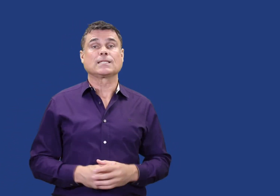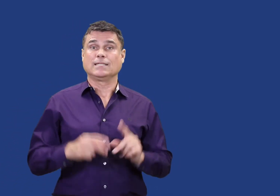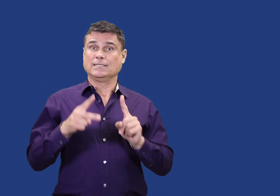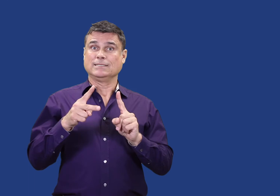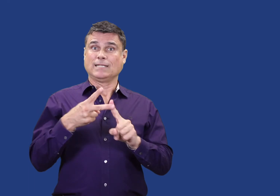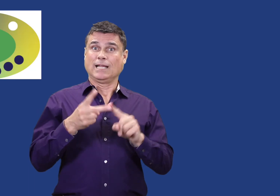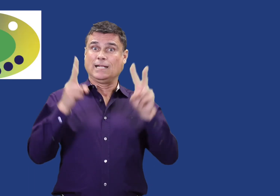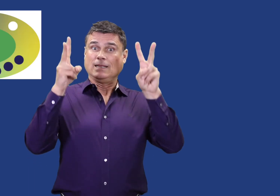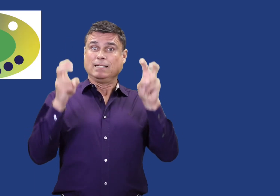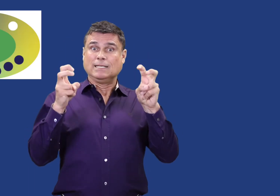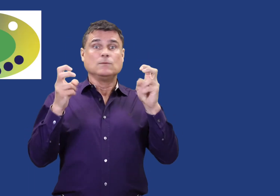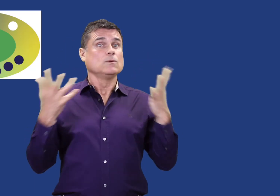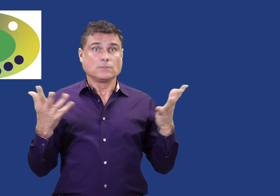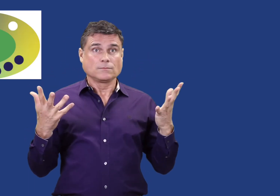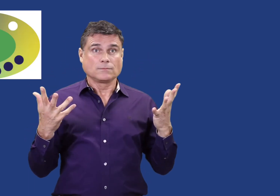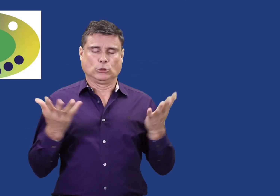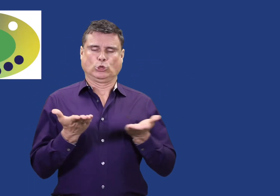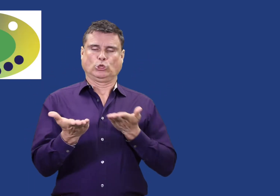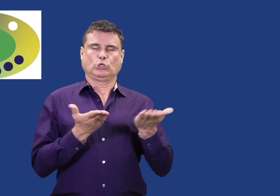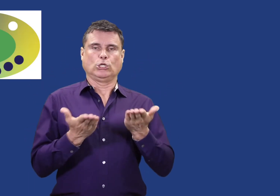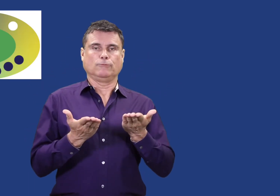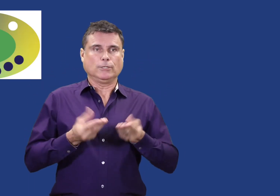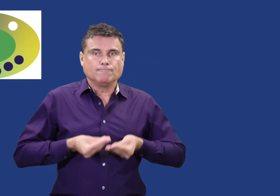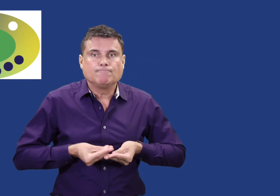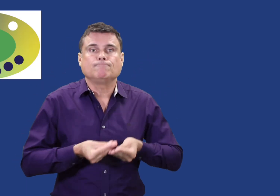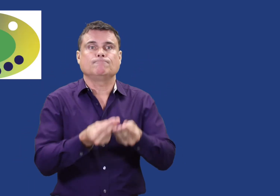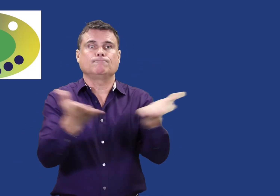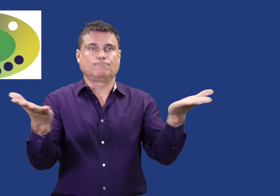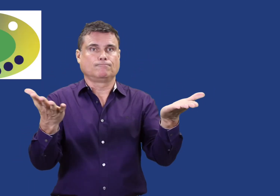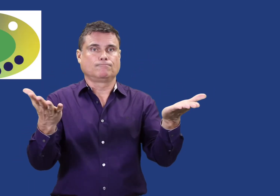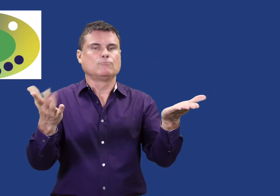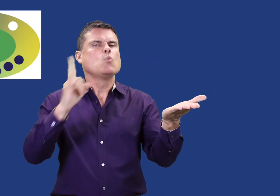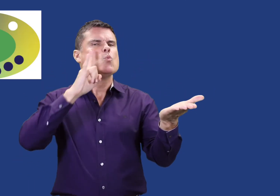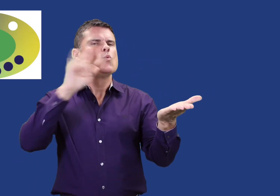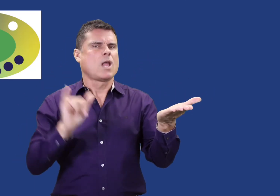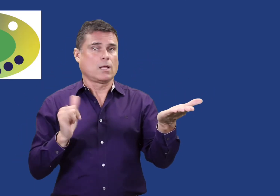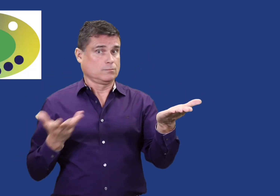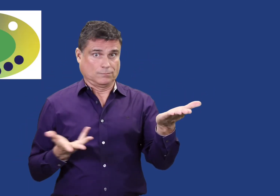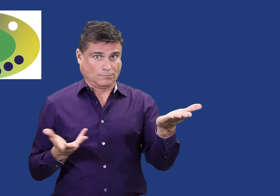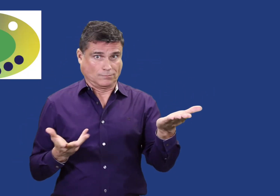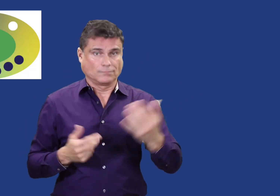2. SERVICE DELIVERY FRAMEWORK